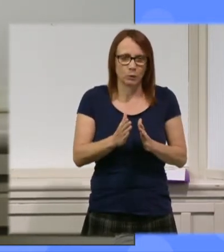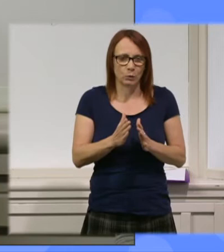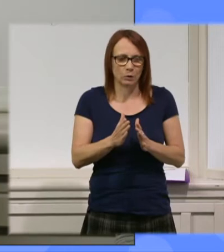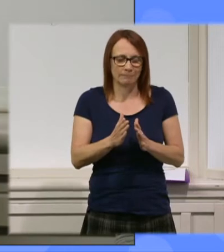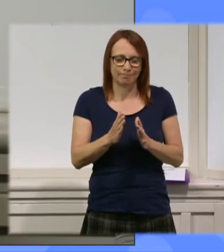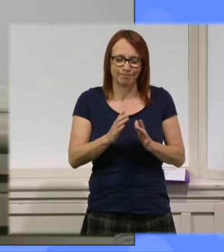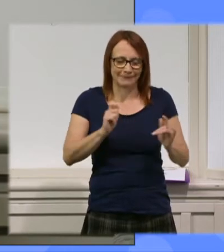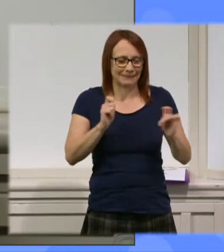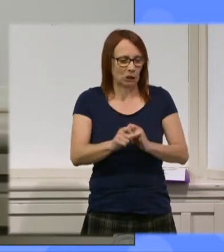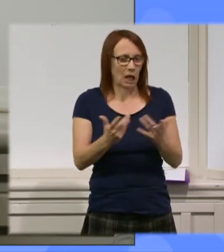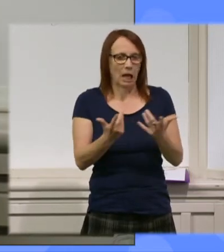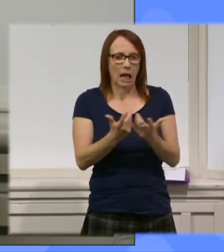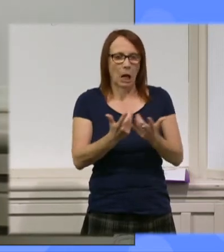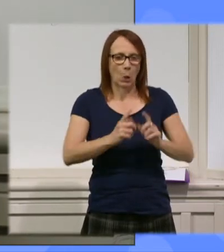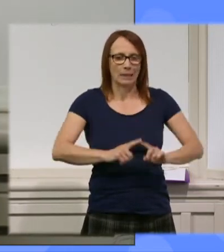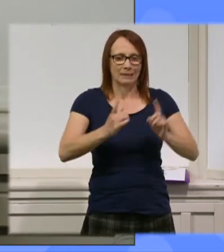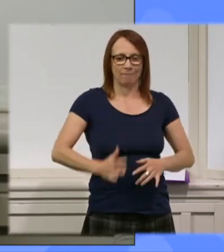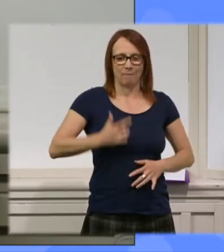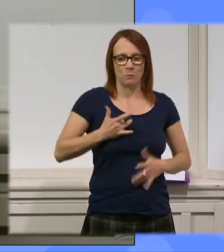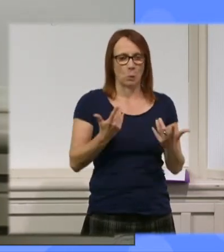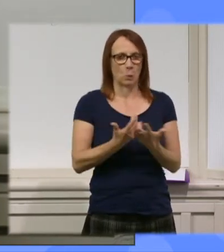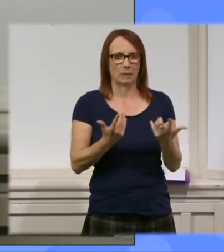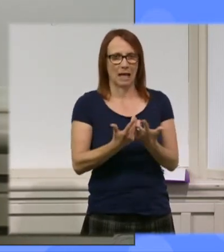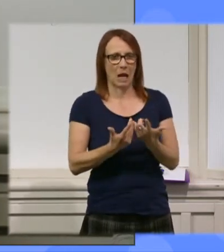and and I doubt that we will come to some